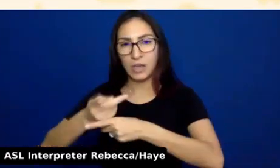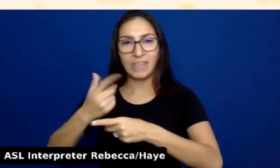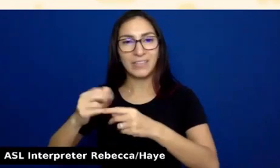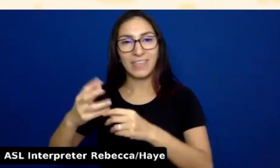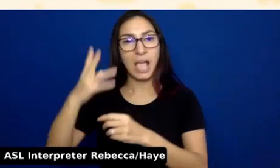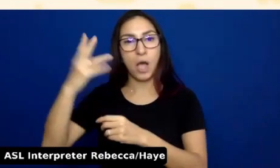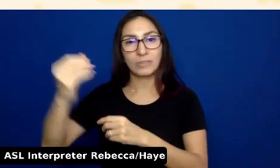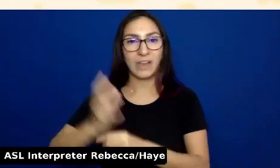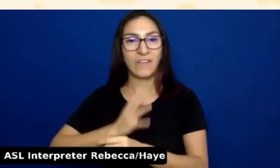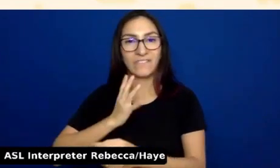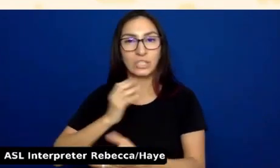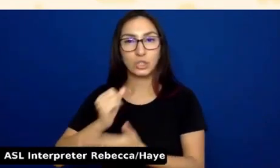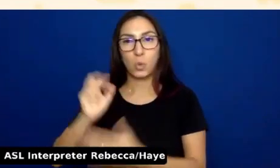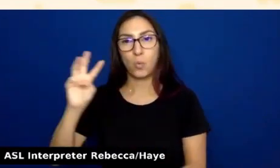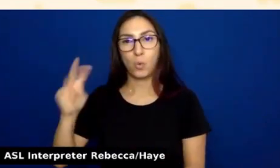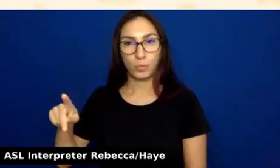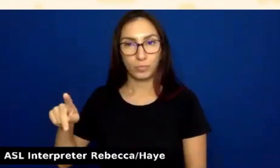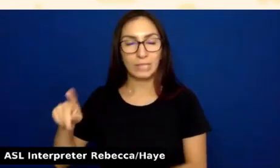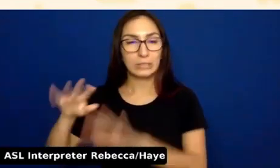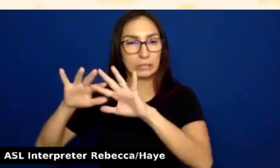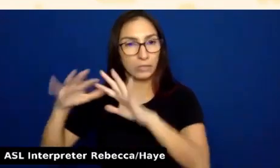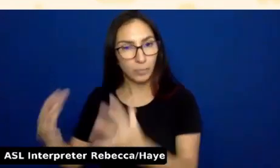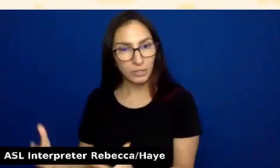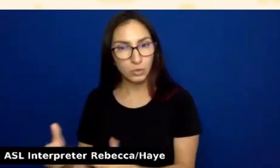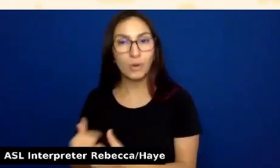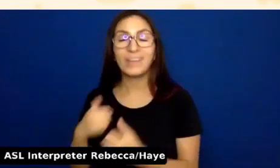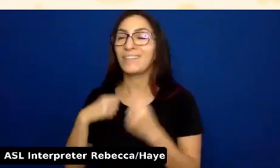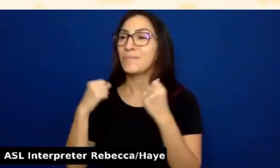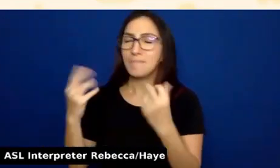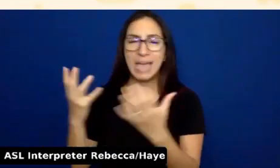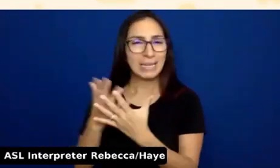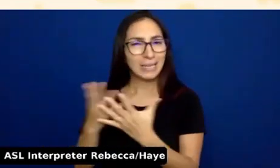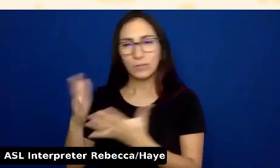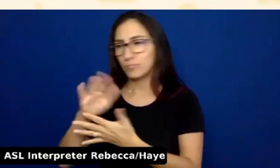And there are lots of themes that are not in the repository for many different reasons.